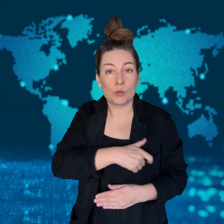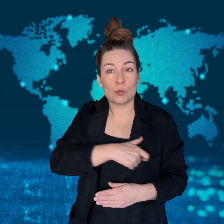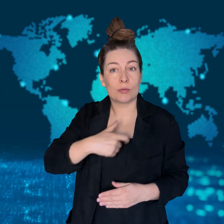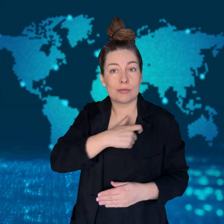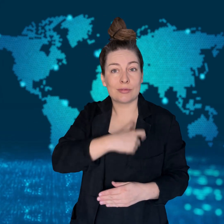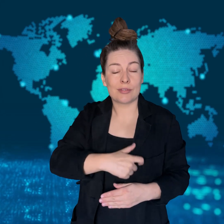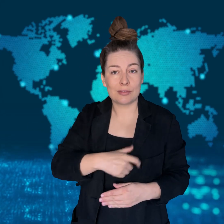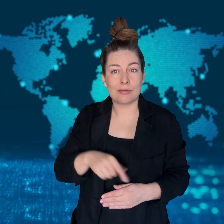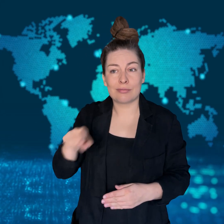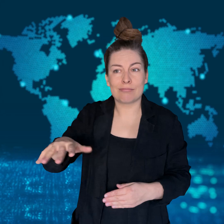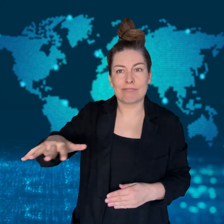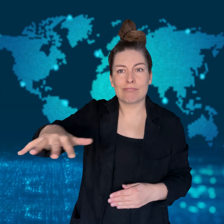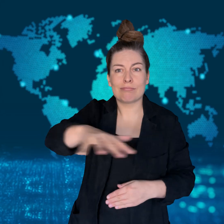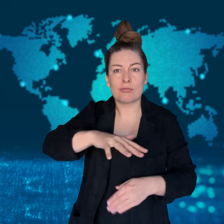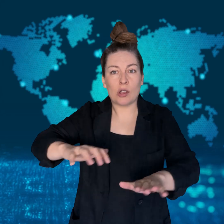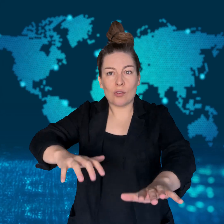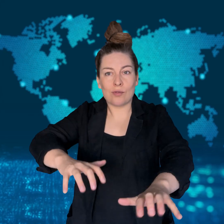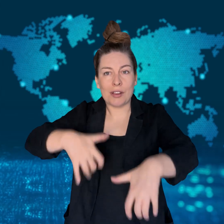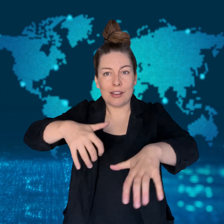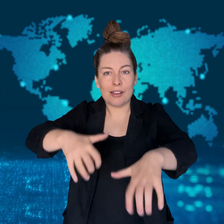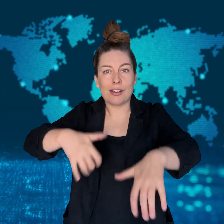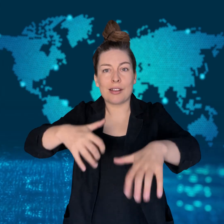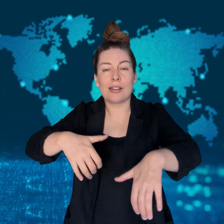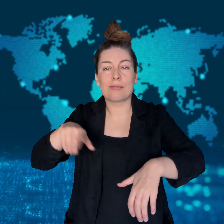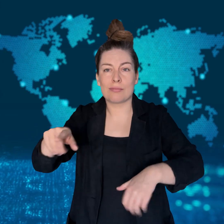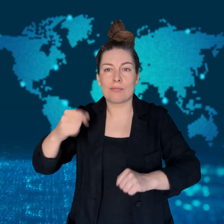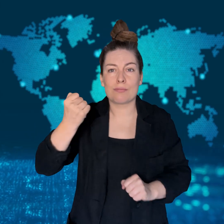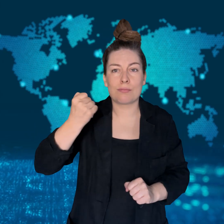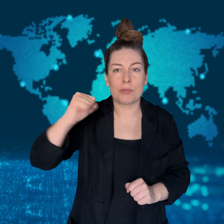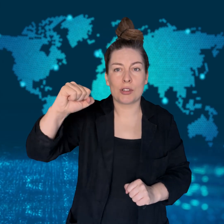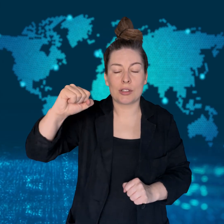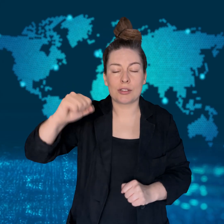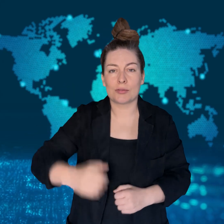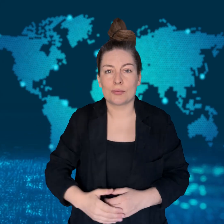Farmers protest